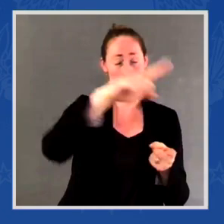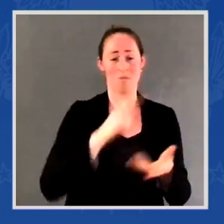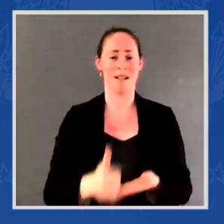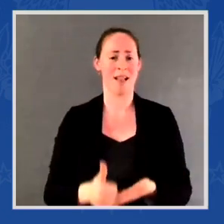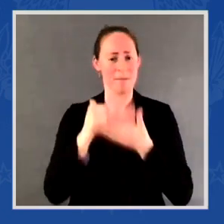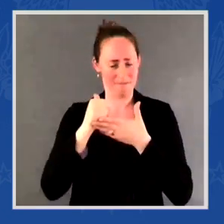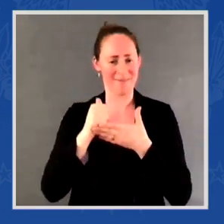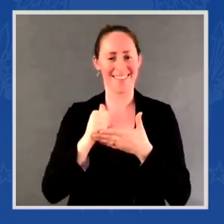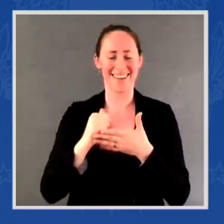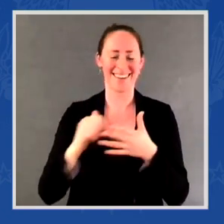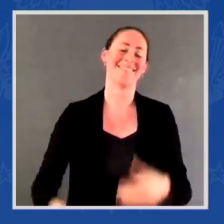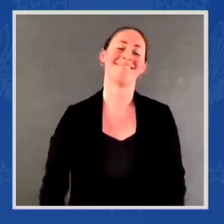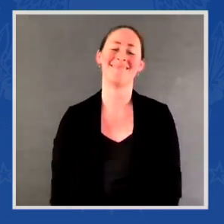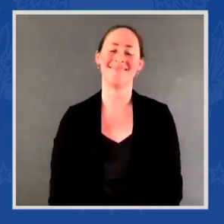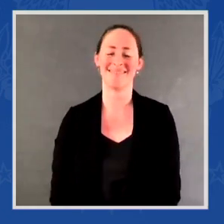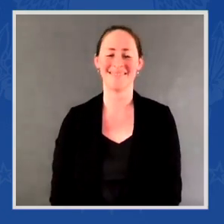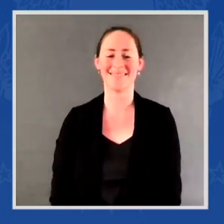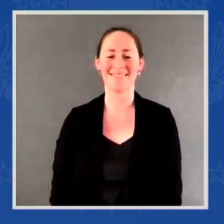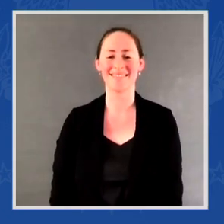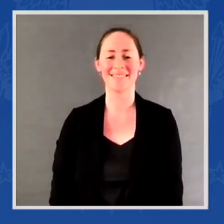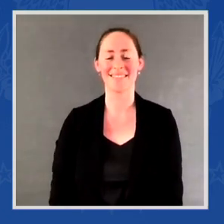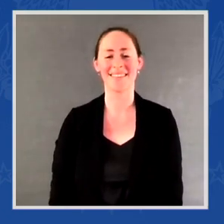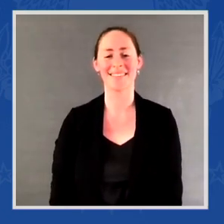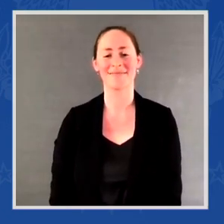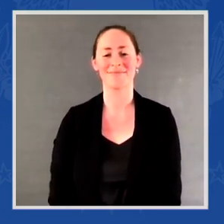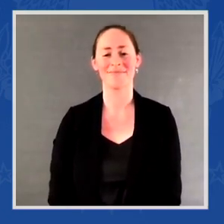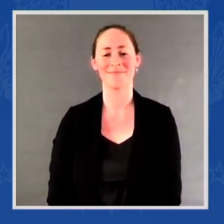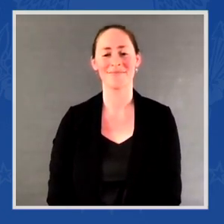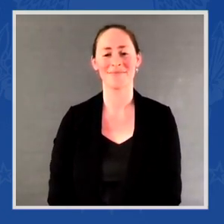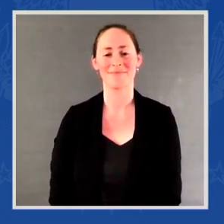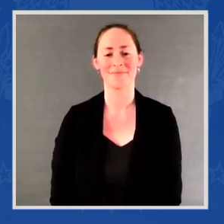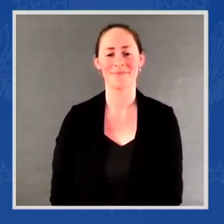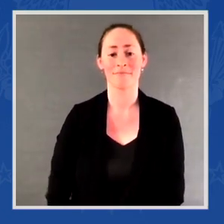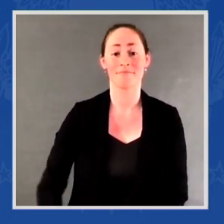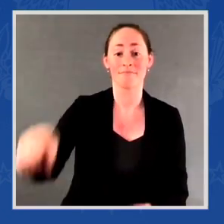You're going to go out into these communities talking with people,